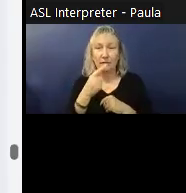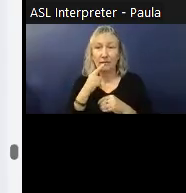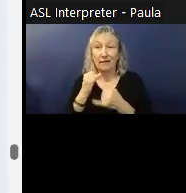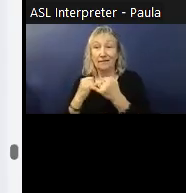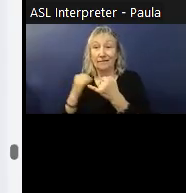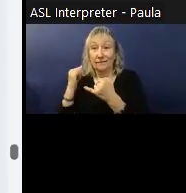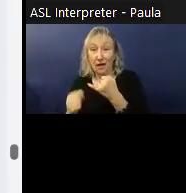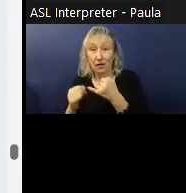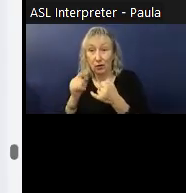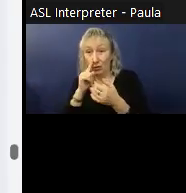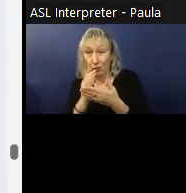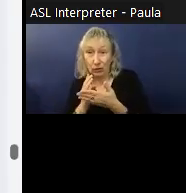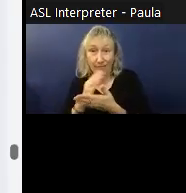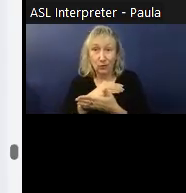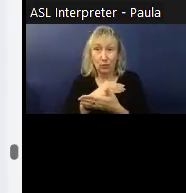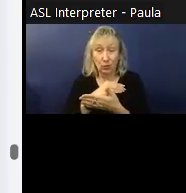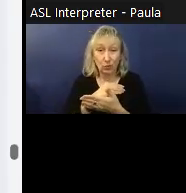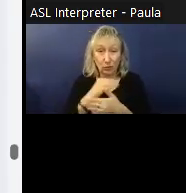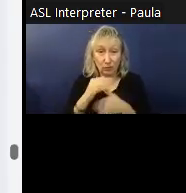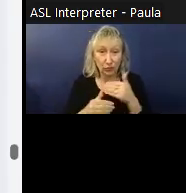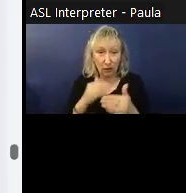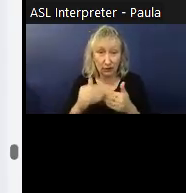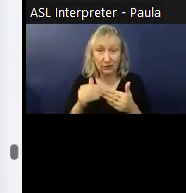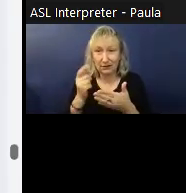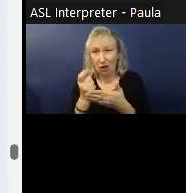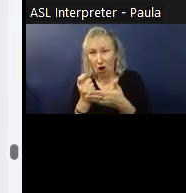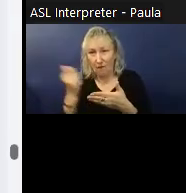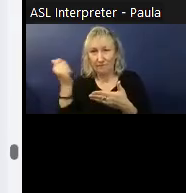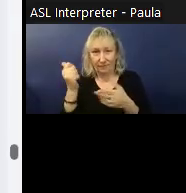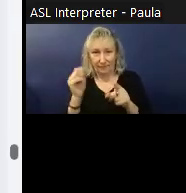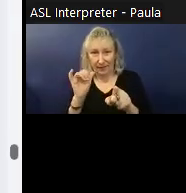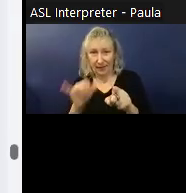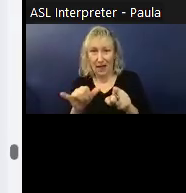reporter, we've removed the reporter so the alleged